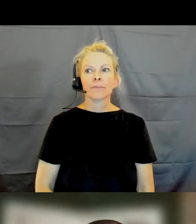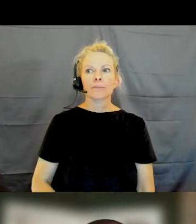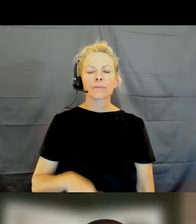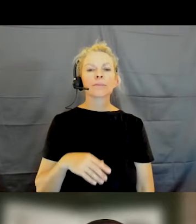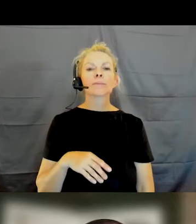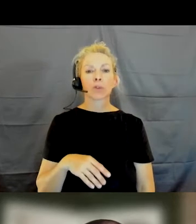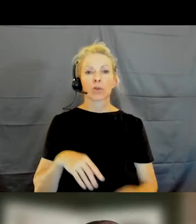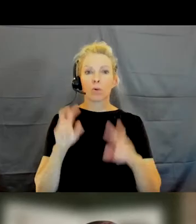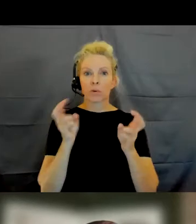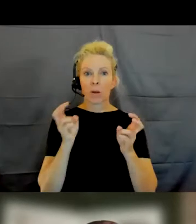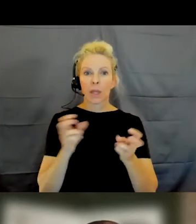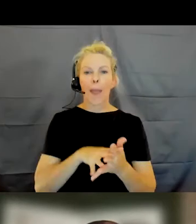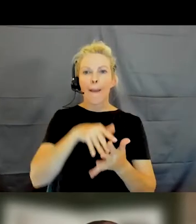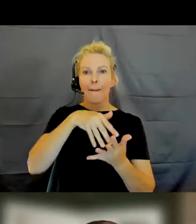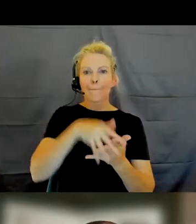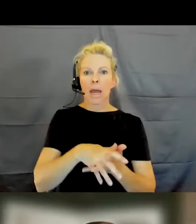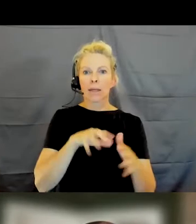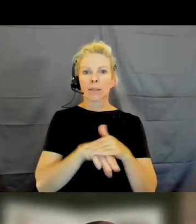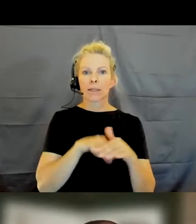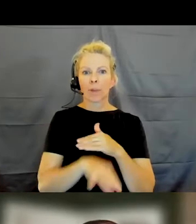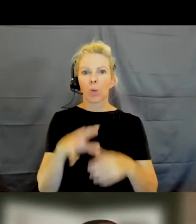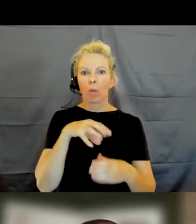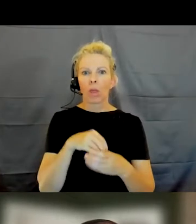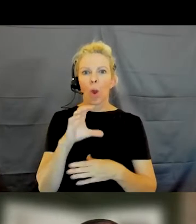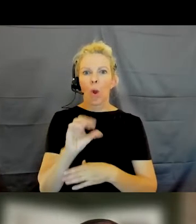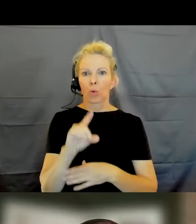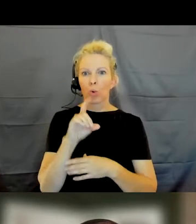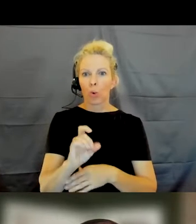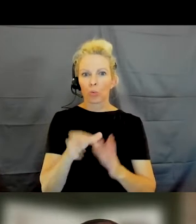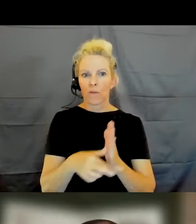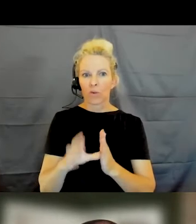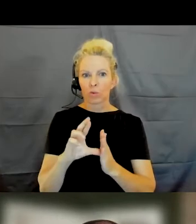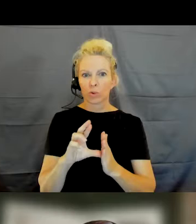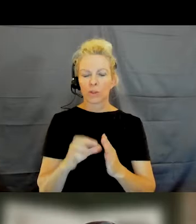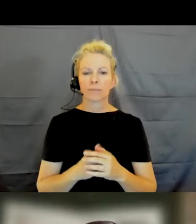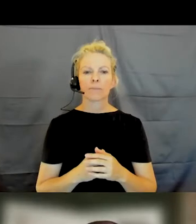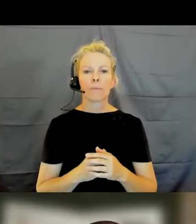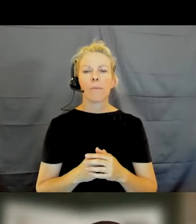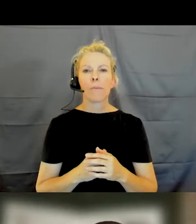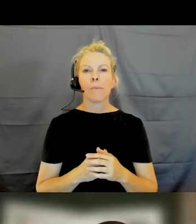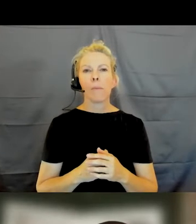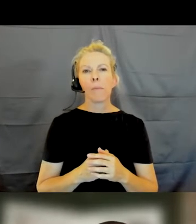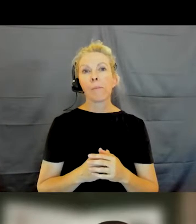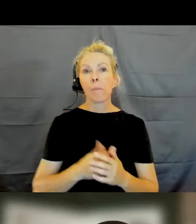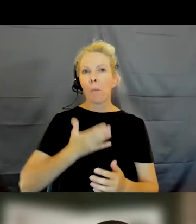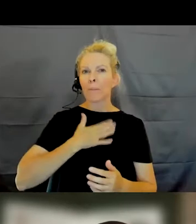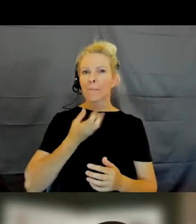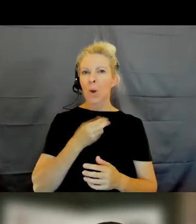code reviews. This is kind of aid tips and tricks from me sort of approach to